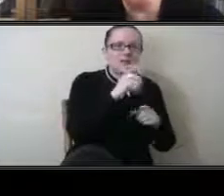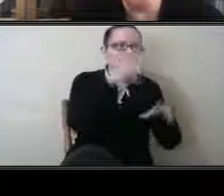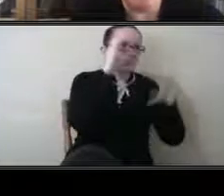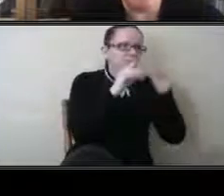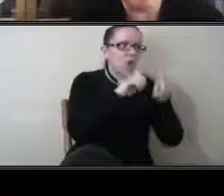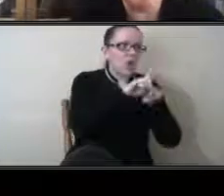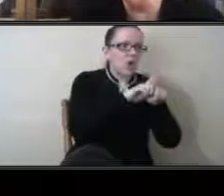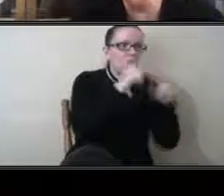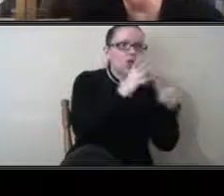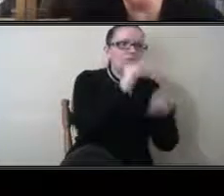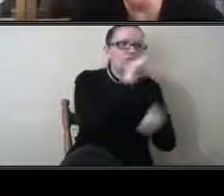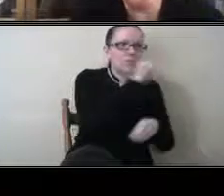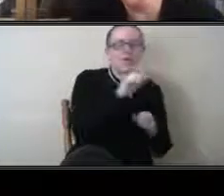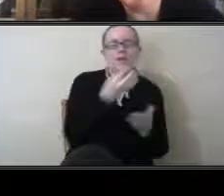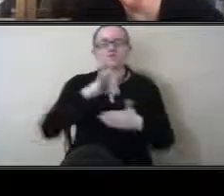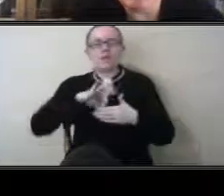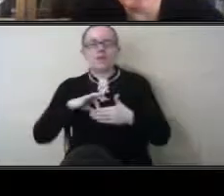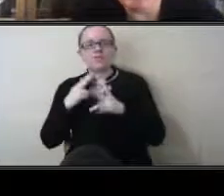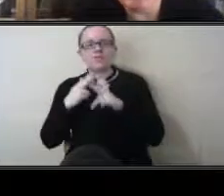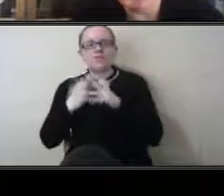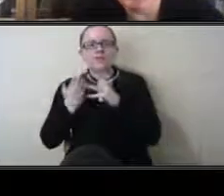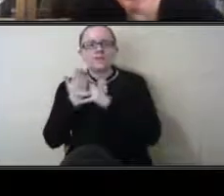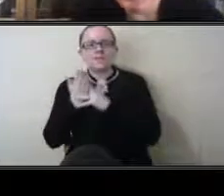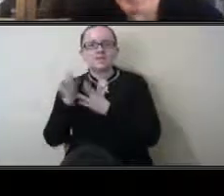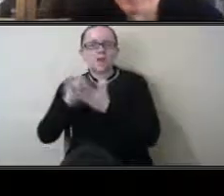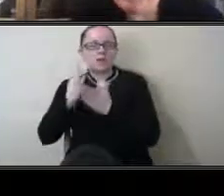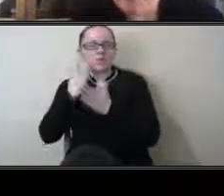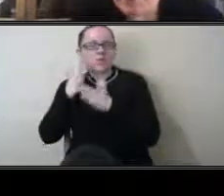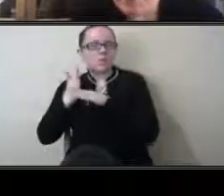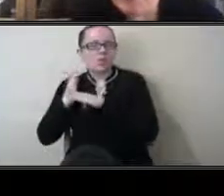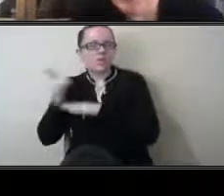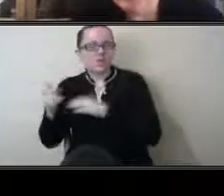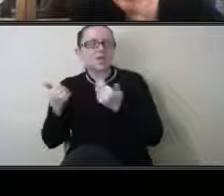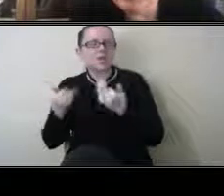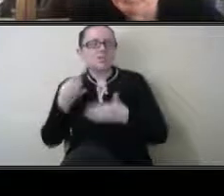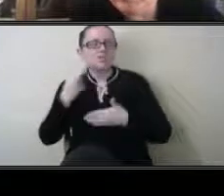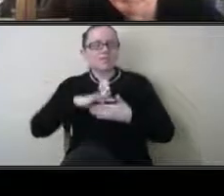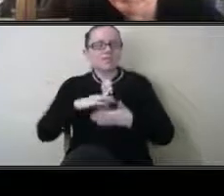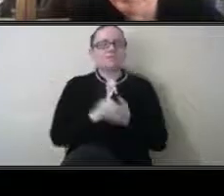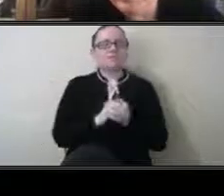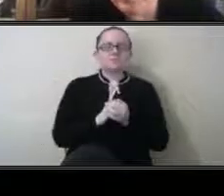across our sector sort of post this internship as well um and for anyone who might be interested